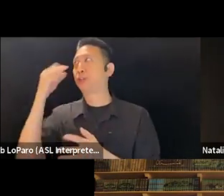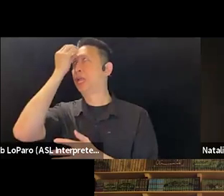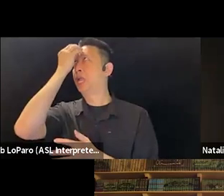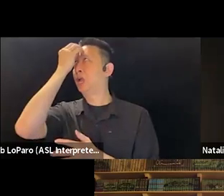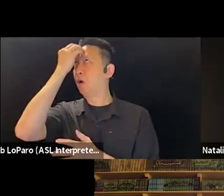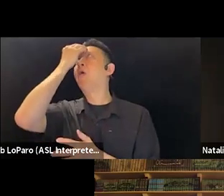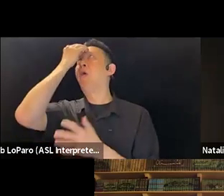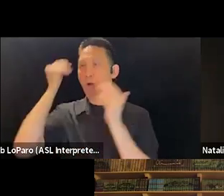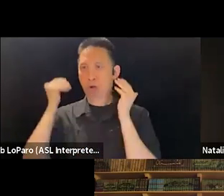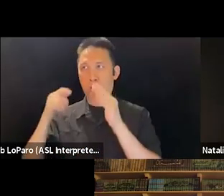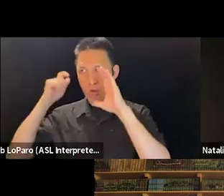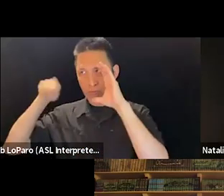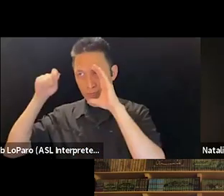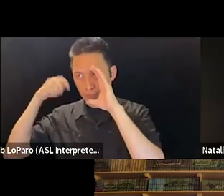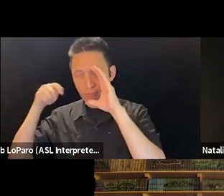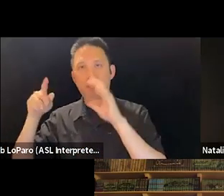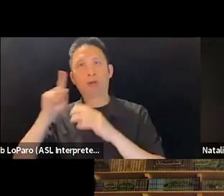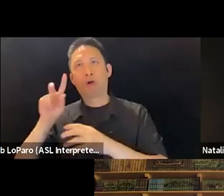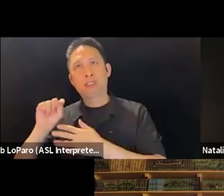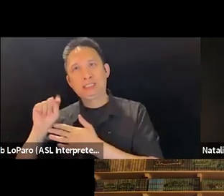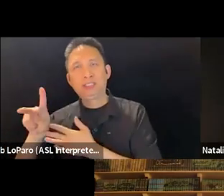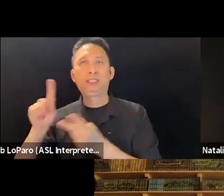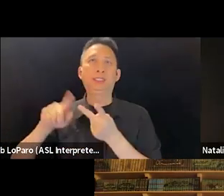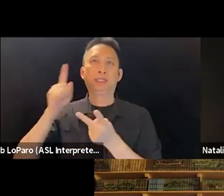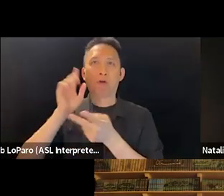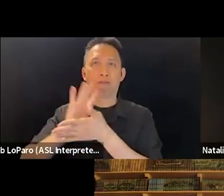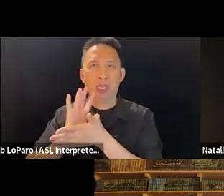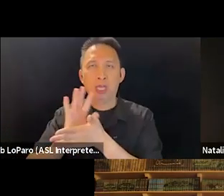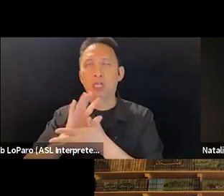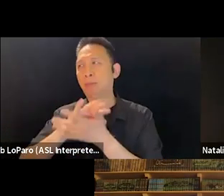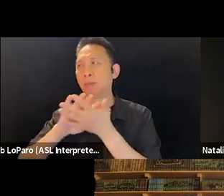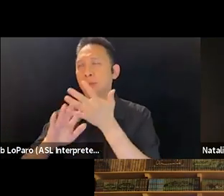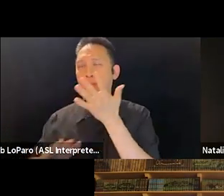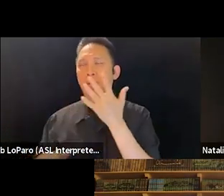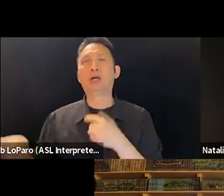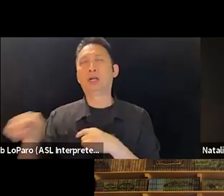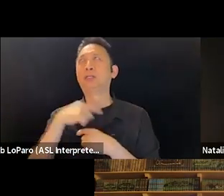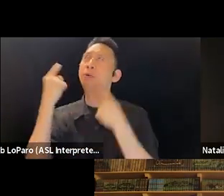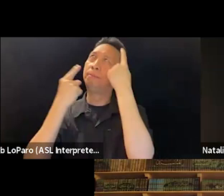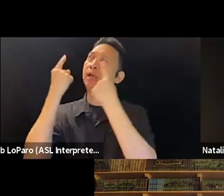for television or for cinema or whatever, you are thinking about the way you are going to write it.